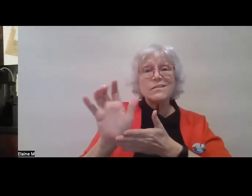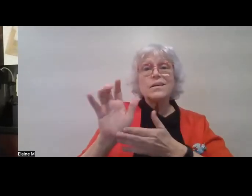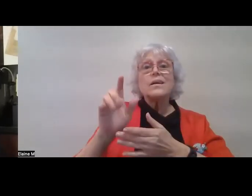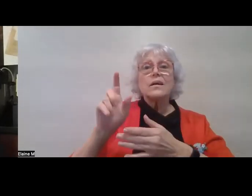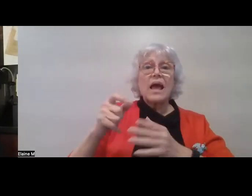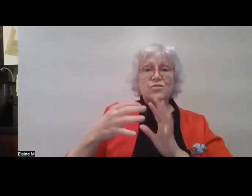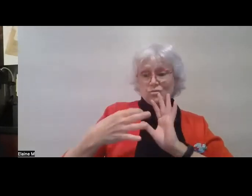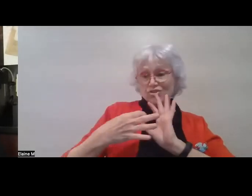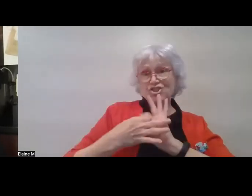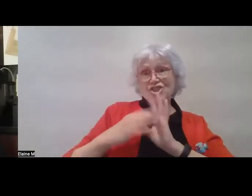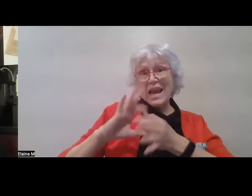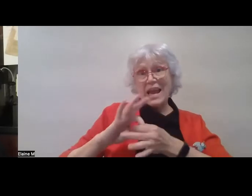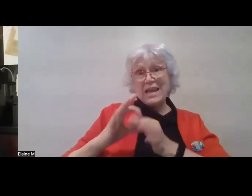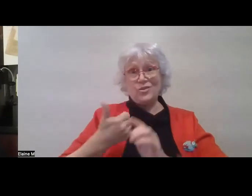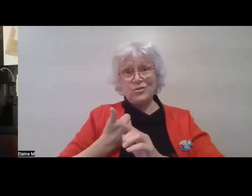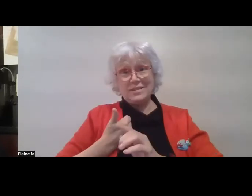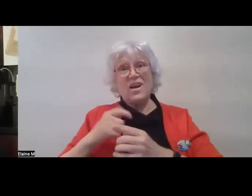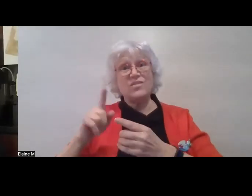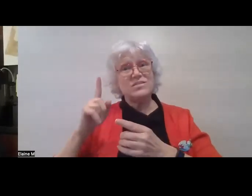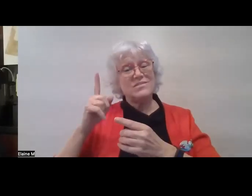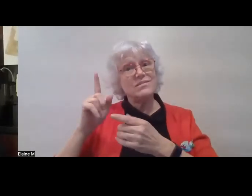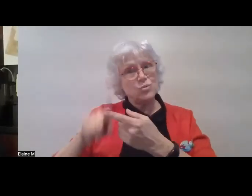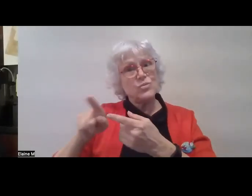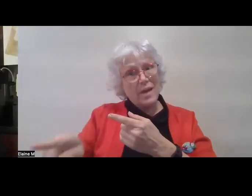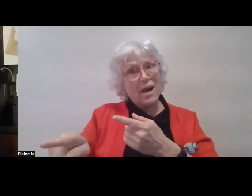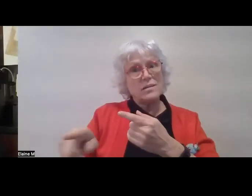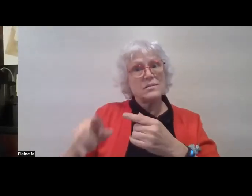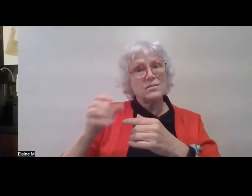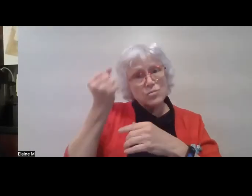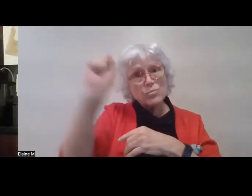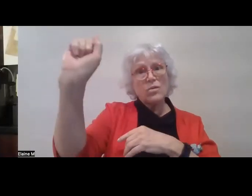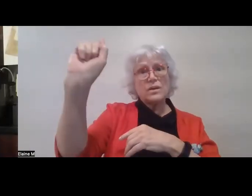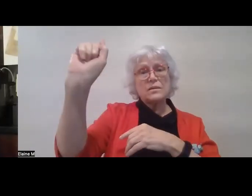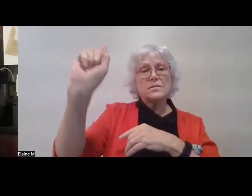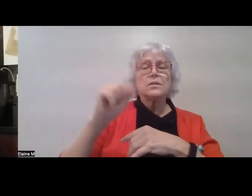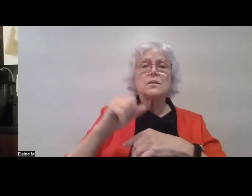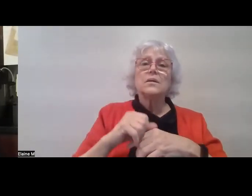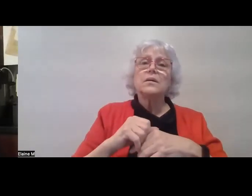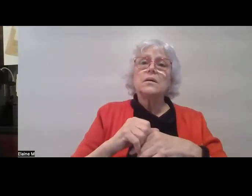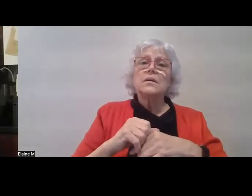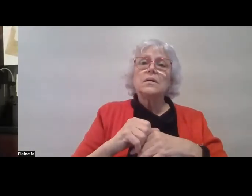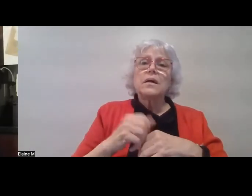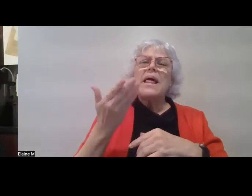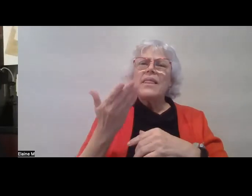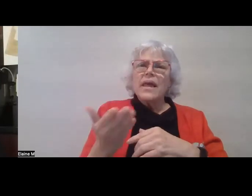I really would feel remiss if I did not say that there is a role for everyone to play,